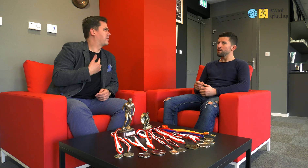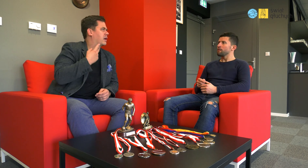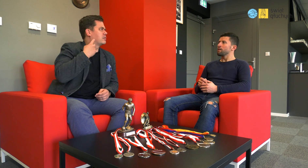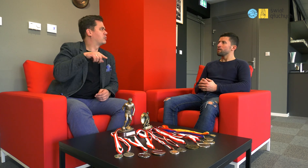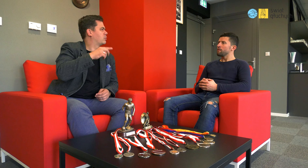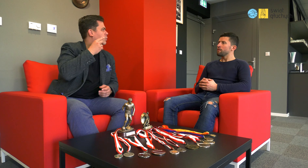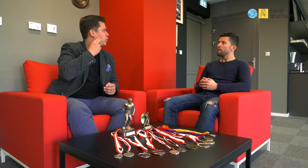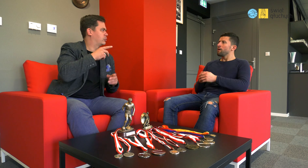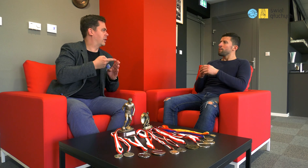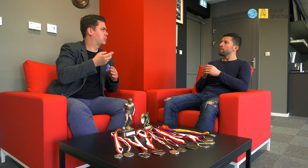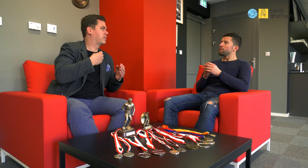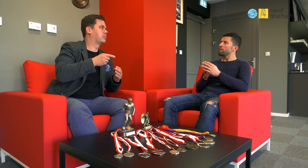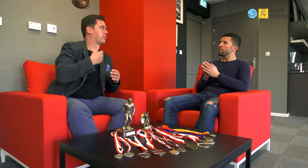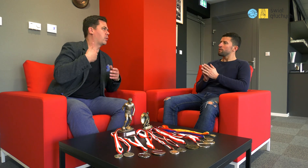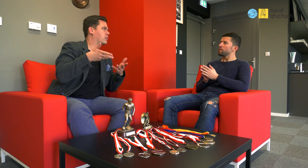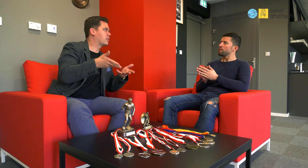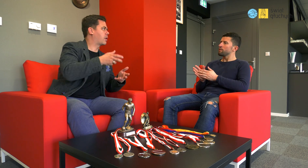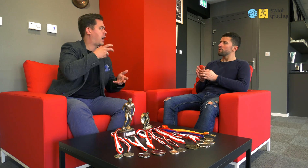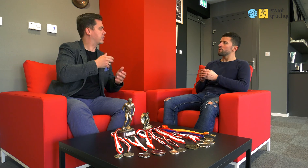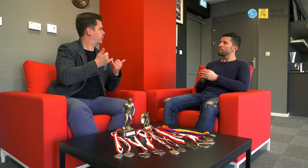I heard from other deaf people that they have clubs, cadres that are organized. Yes?